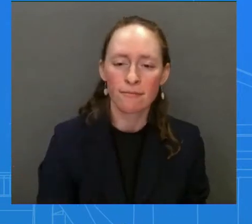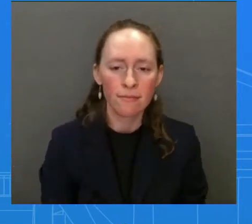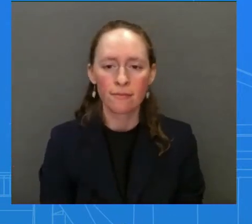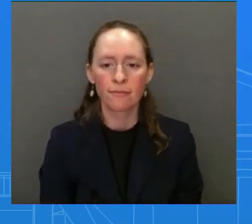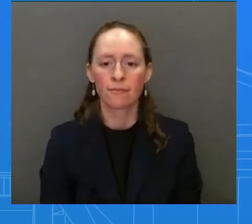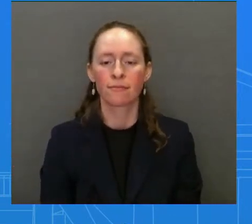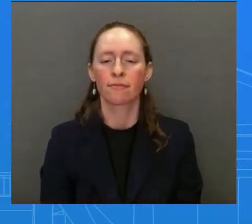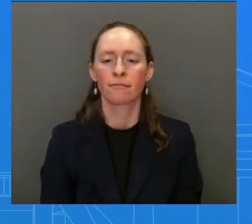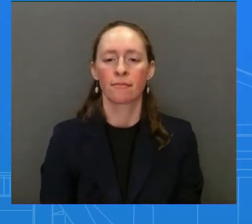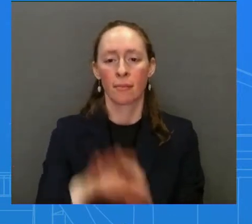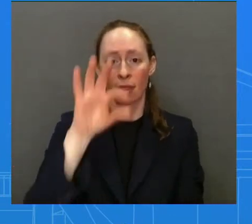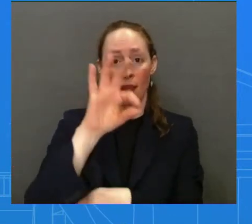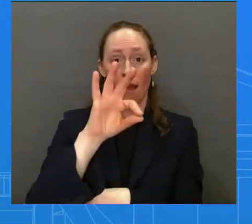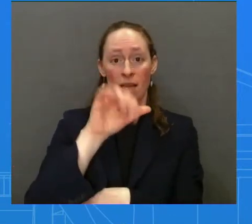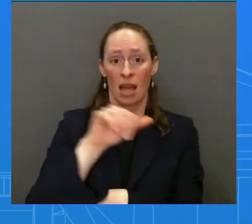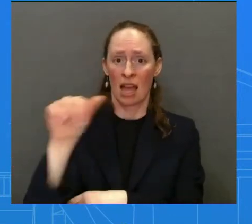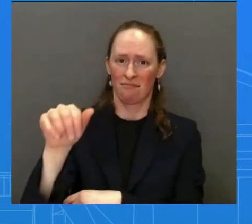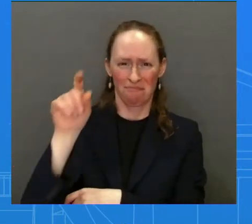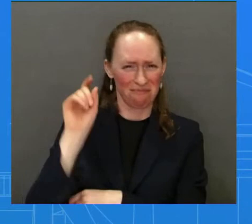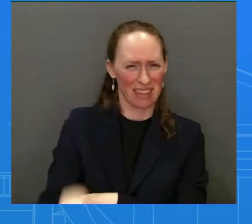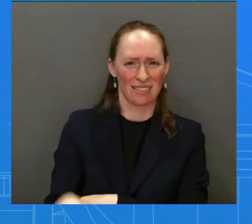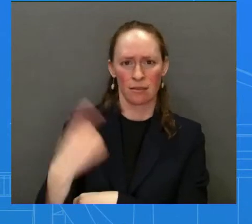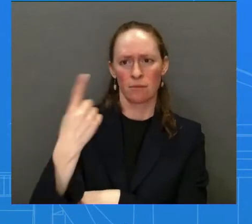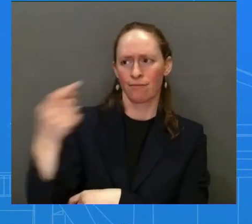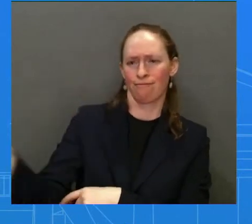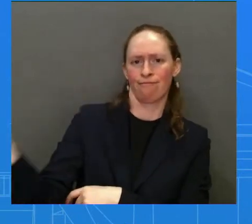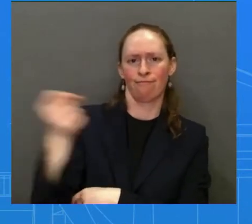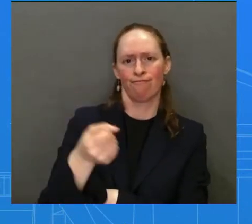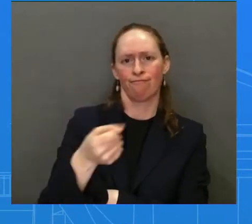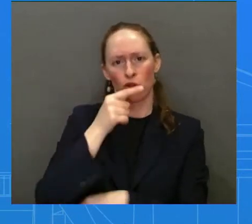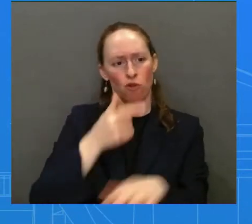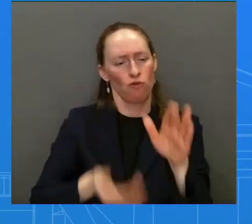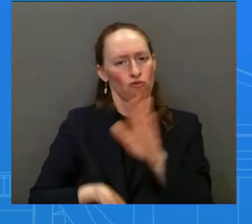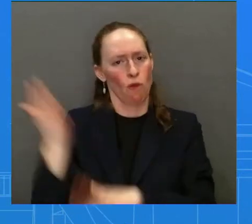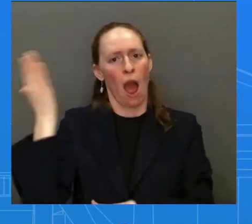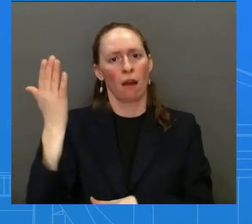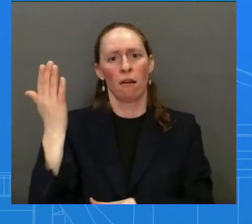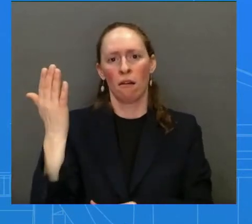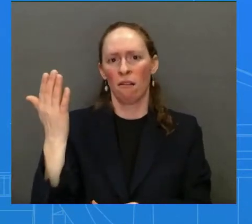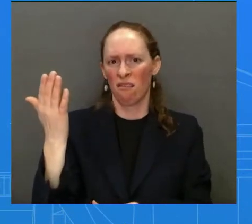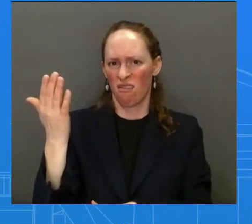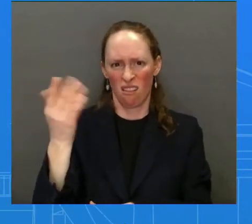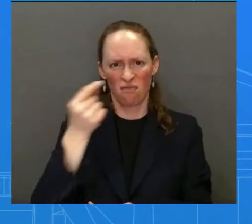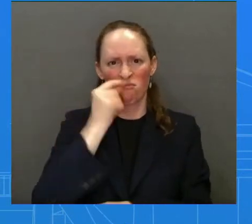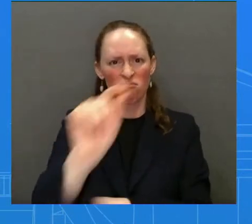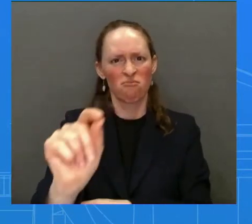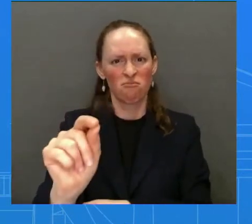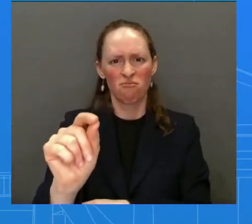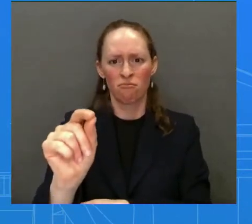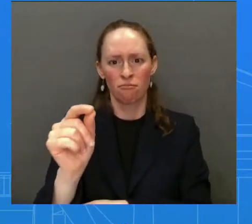That's what the country and Americans deserve. Phil Washington had the right qualifications and experience for this role.